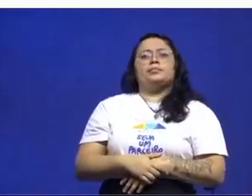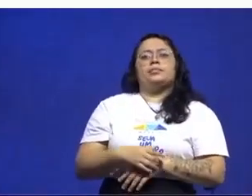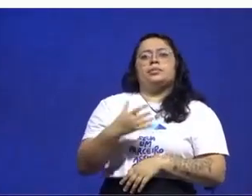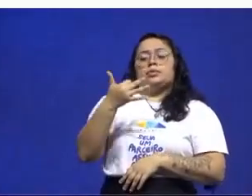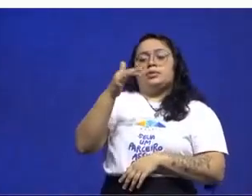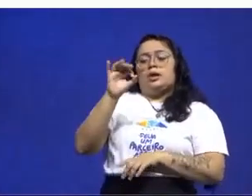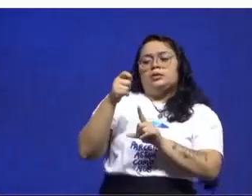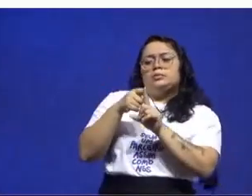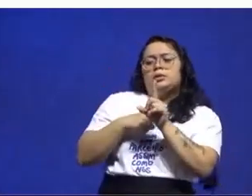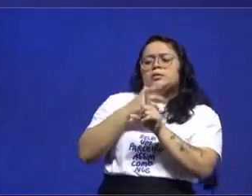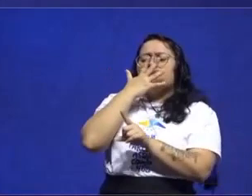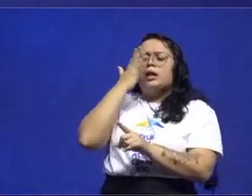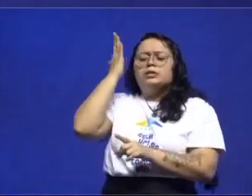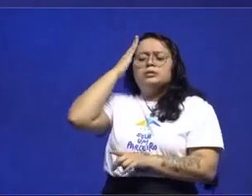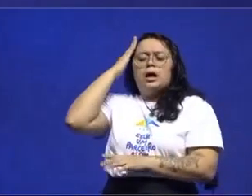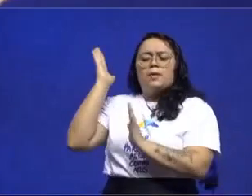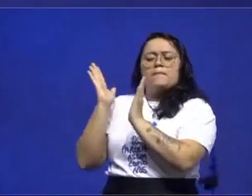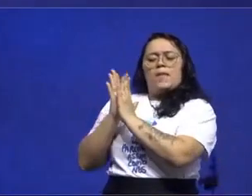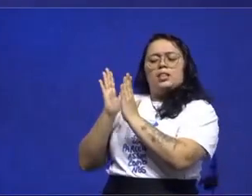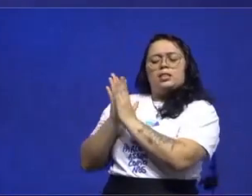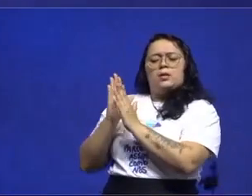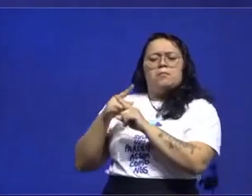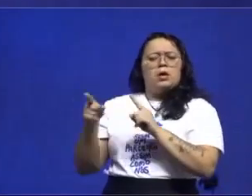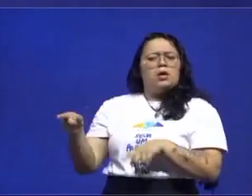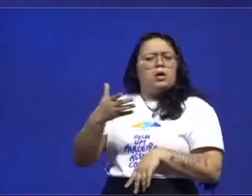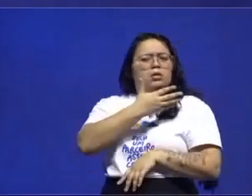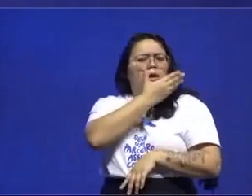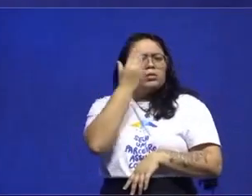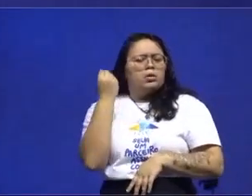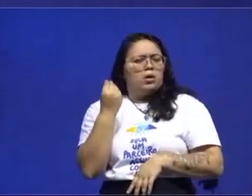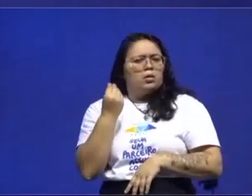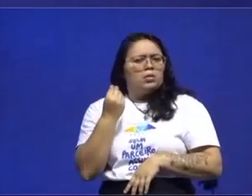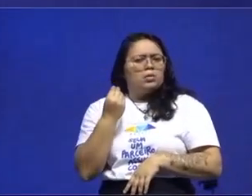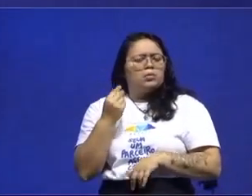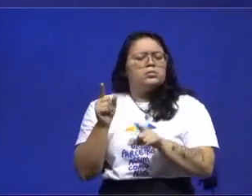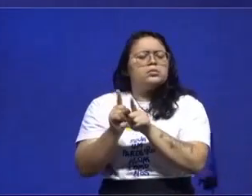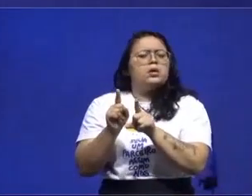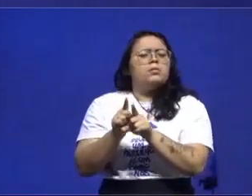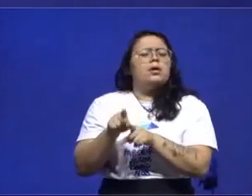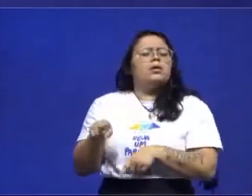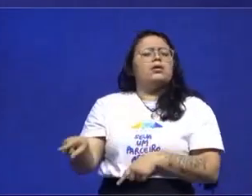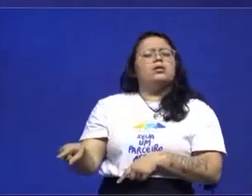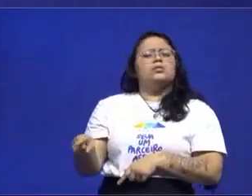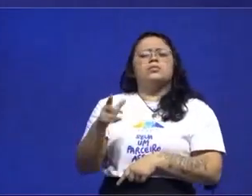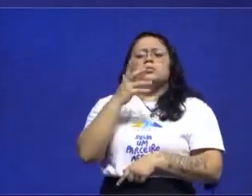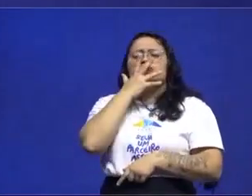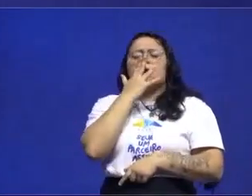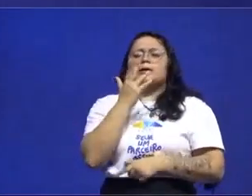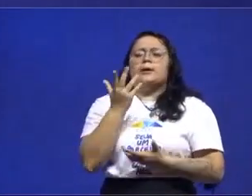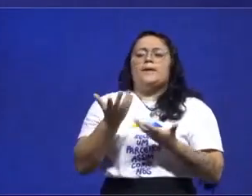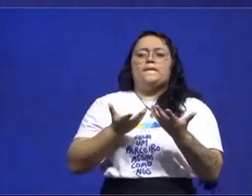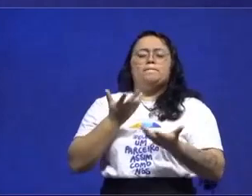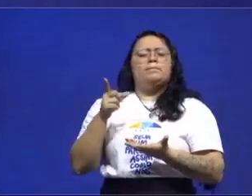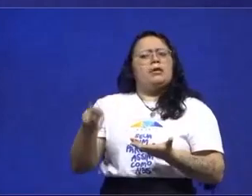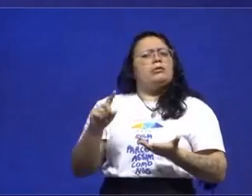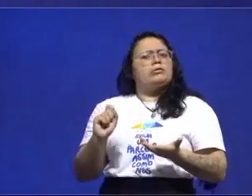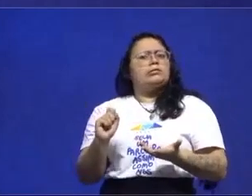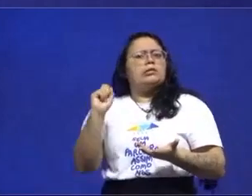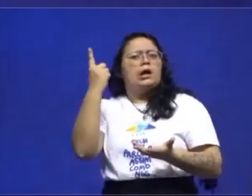doesn't know anymore she was already bye and stopped giving this is very strange in development So